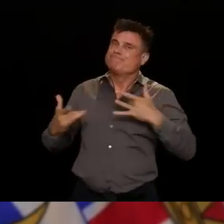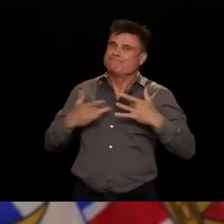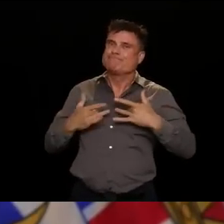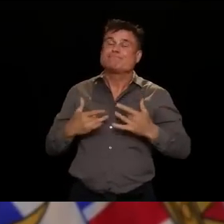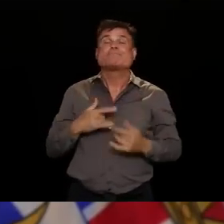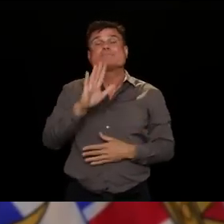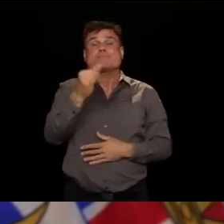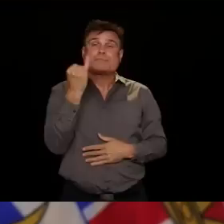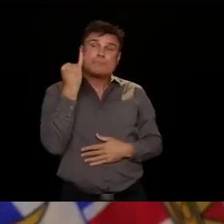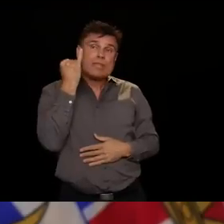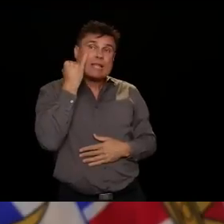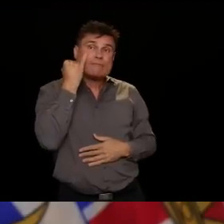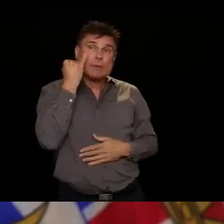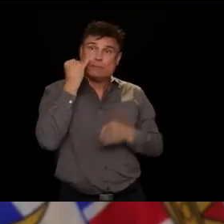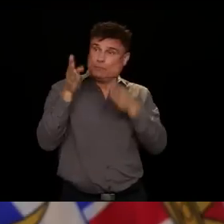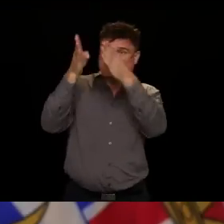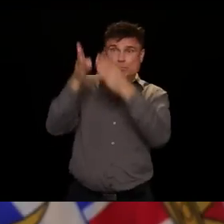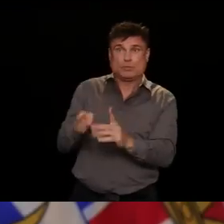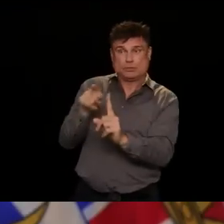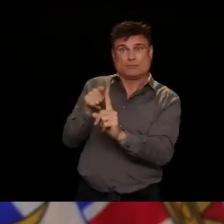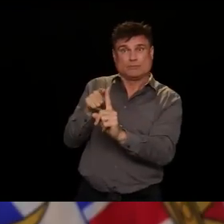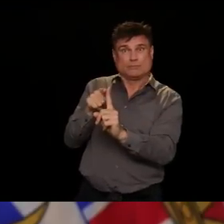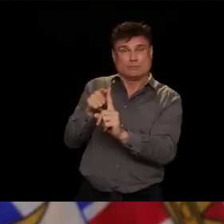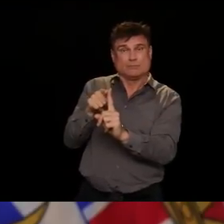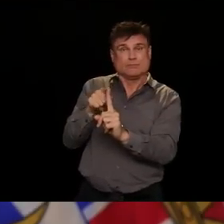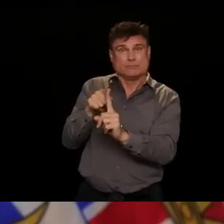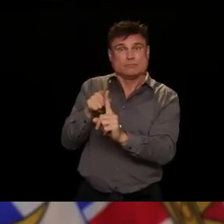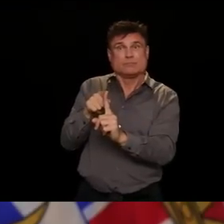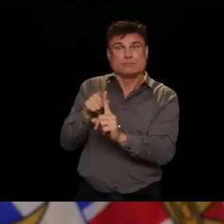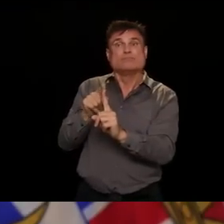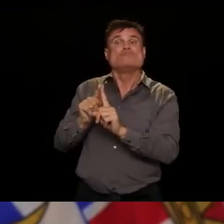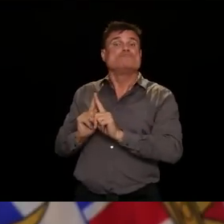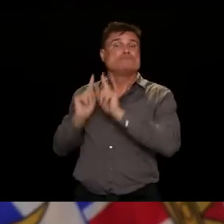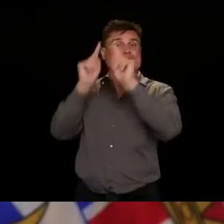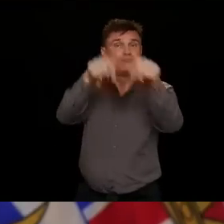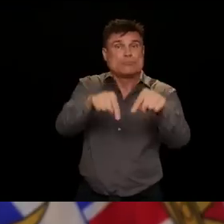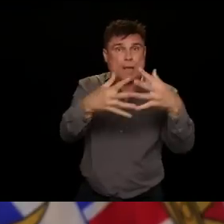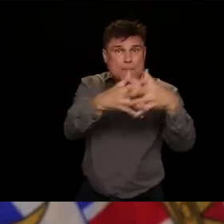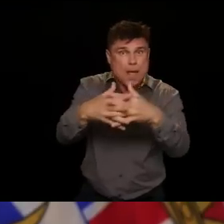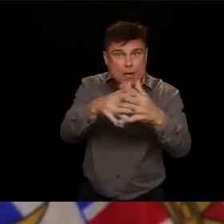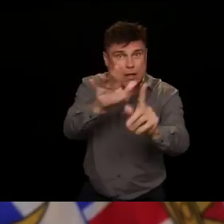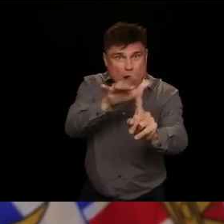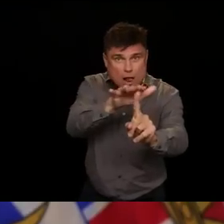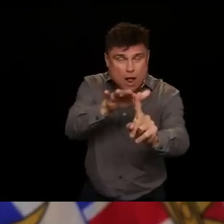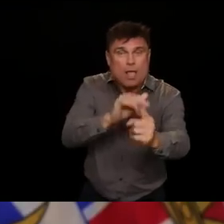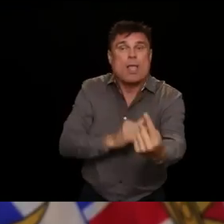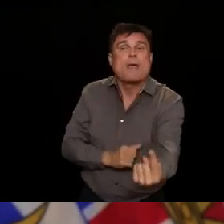place when they come back. And that is to protect our community here. If somebody is exposed and they come back to